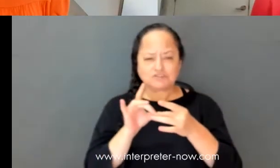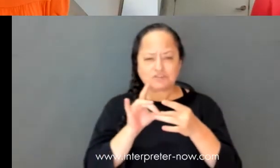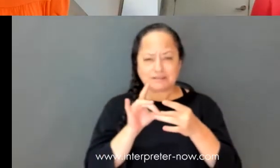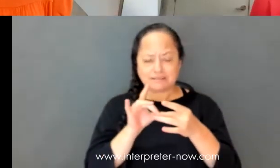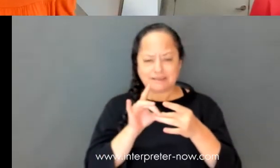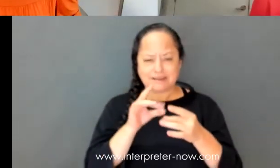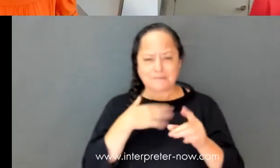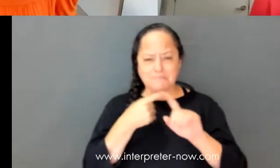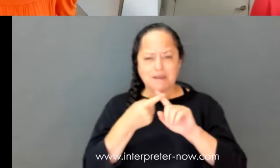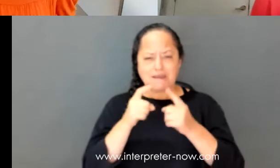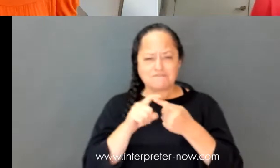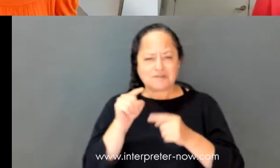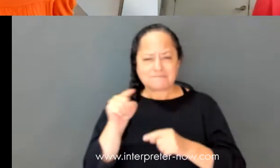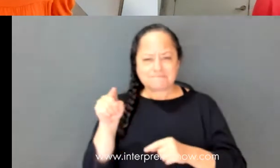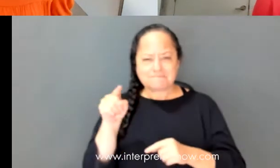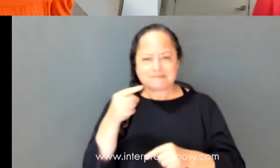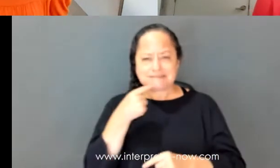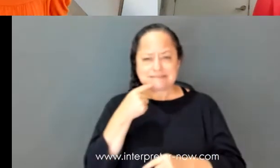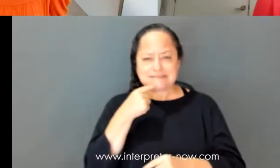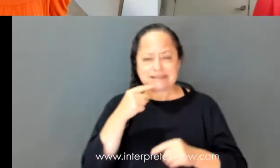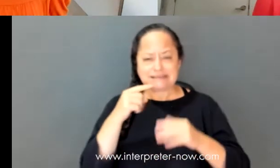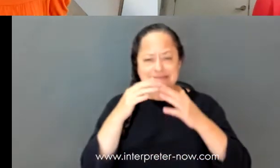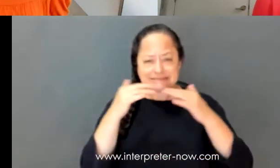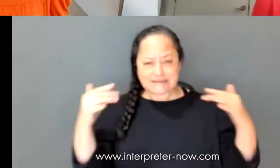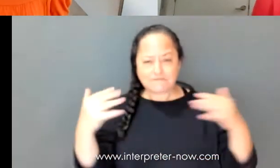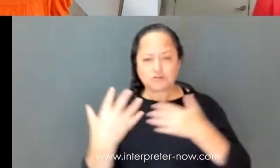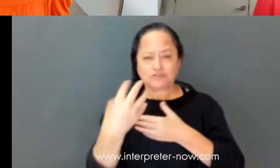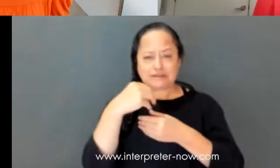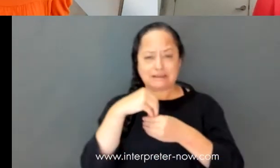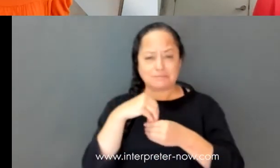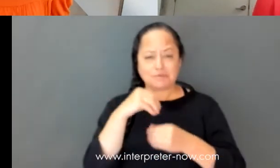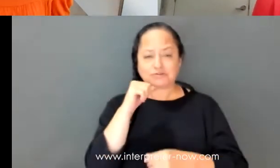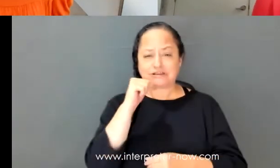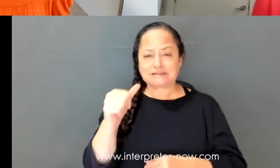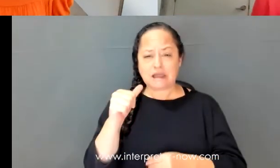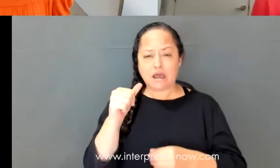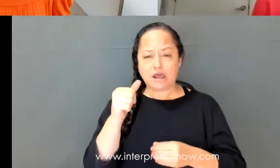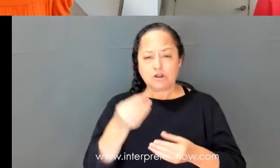Aiko Bethia says, you know, "Diversity and inclusion aren't transactional, it's relational."